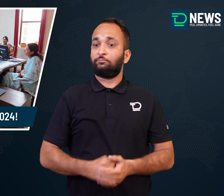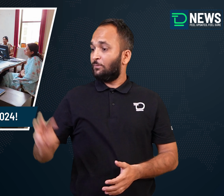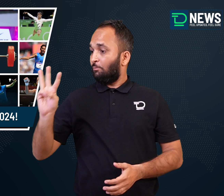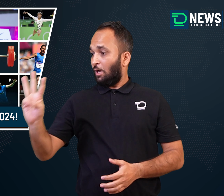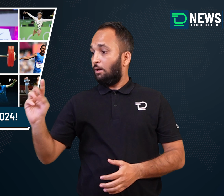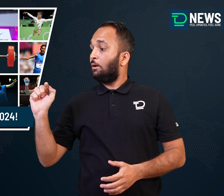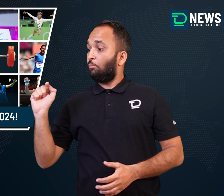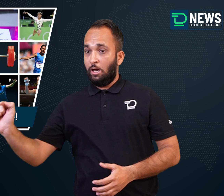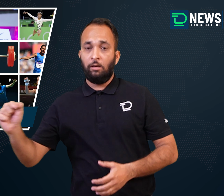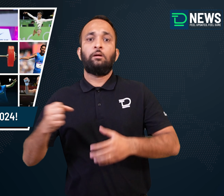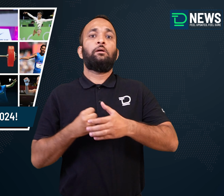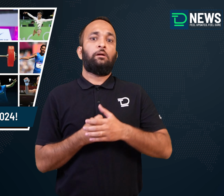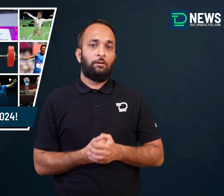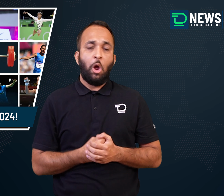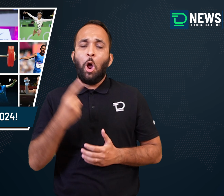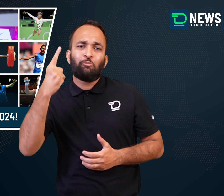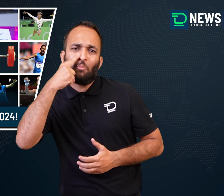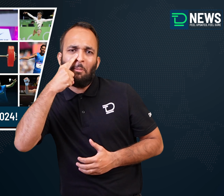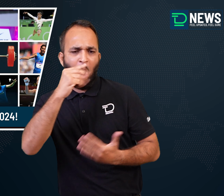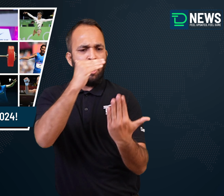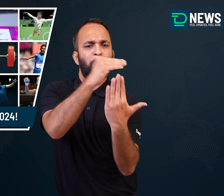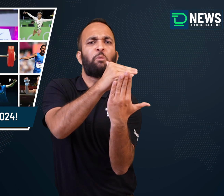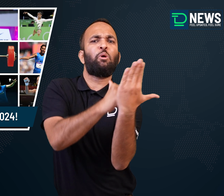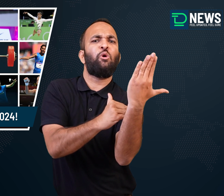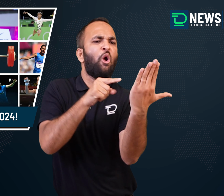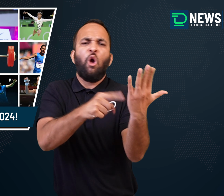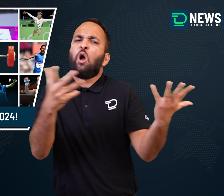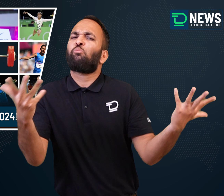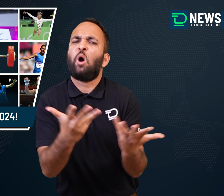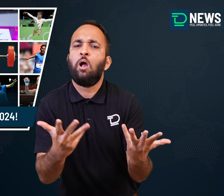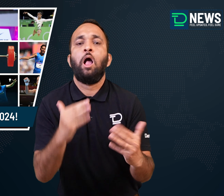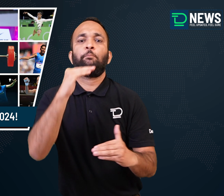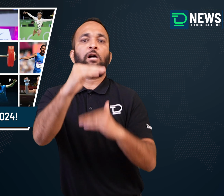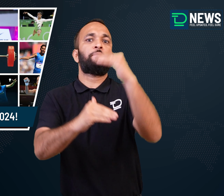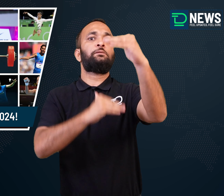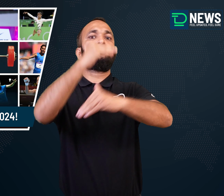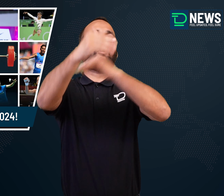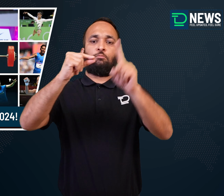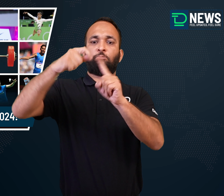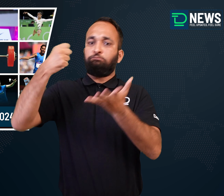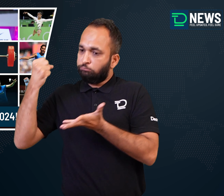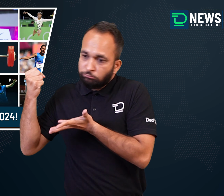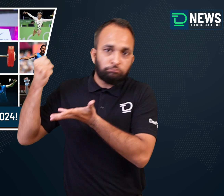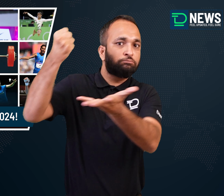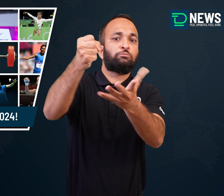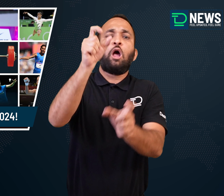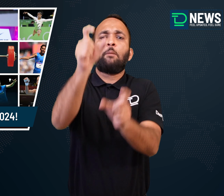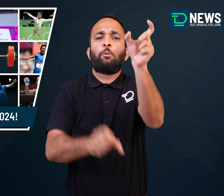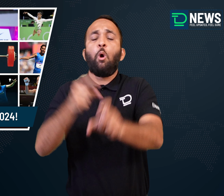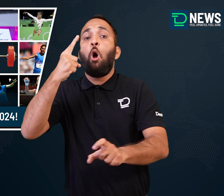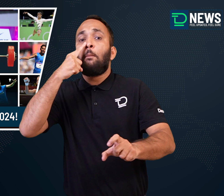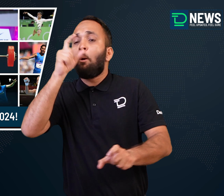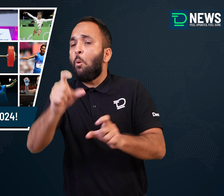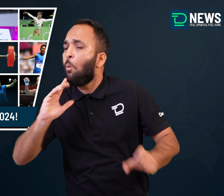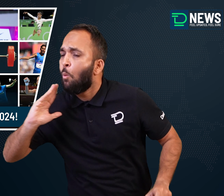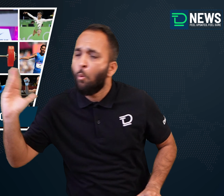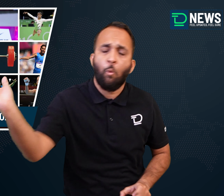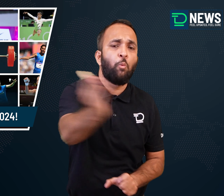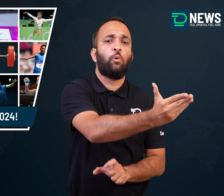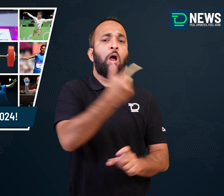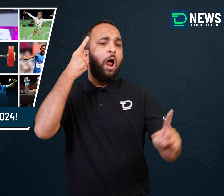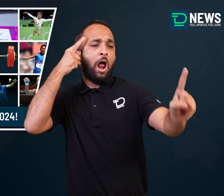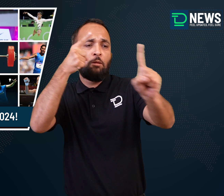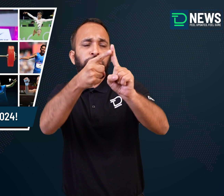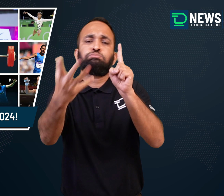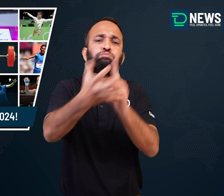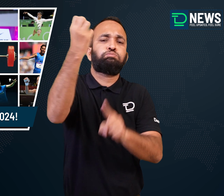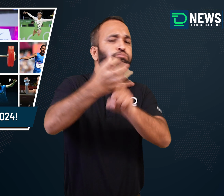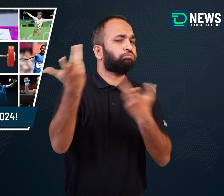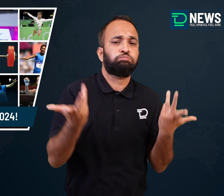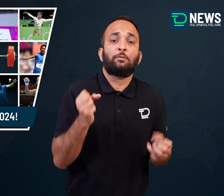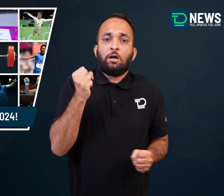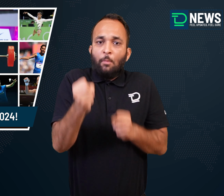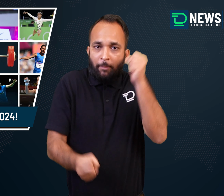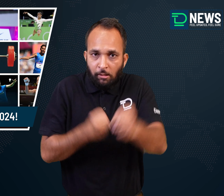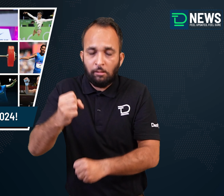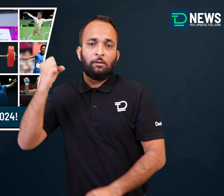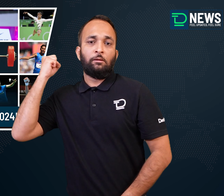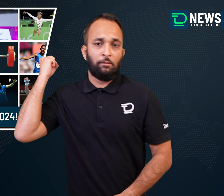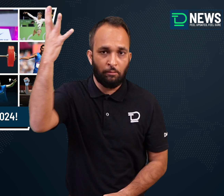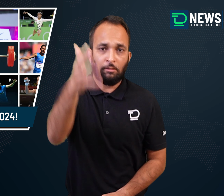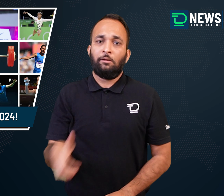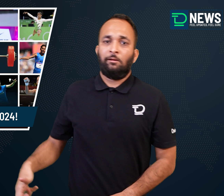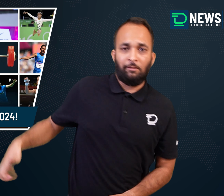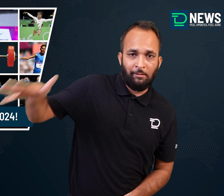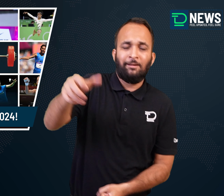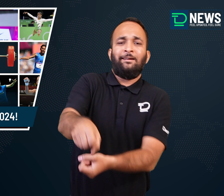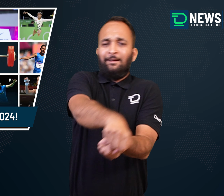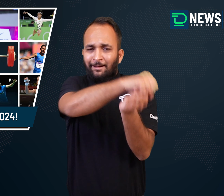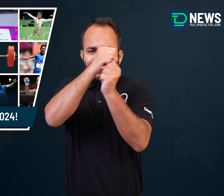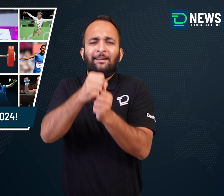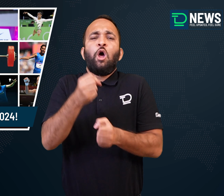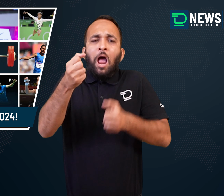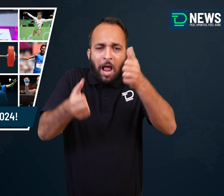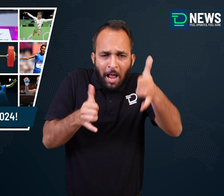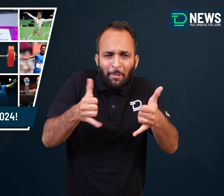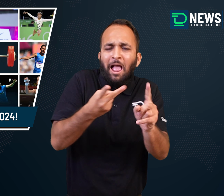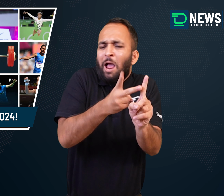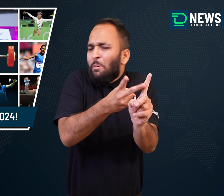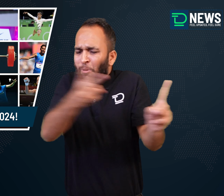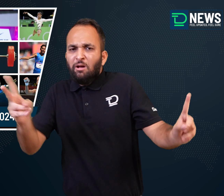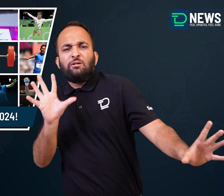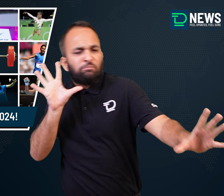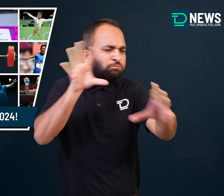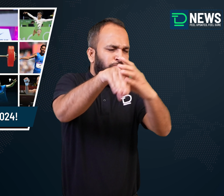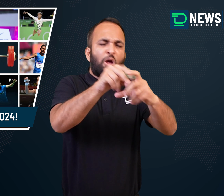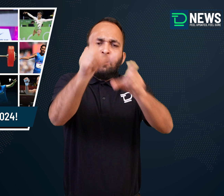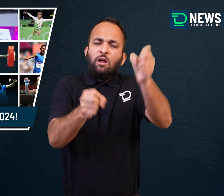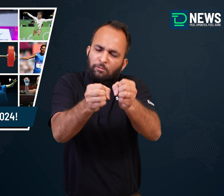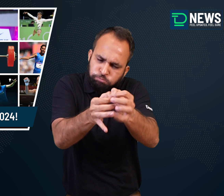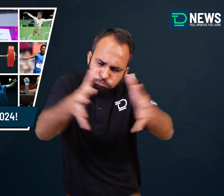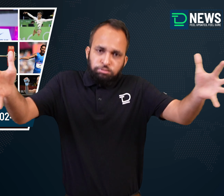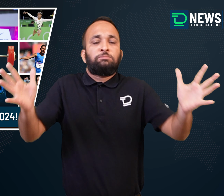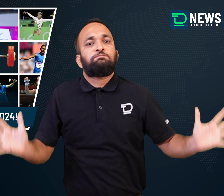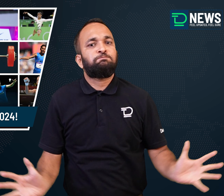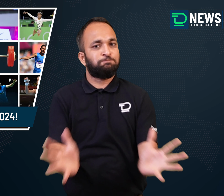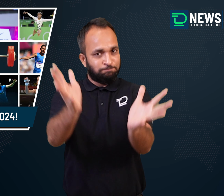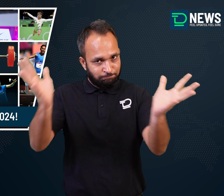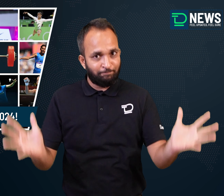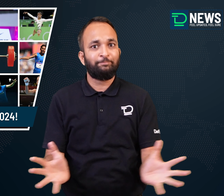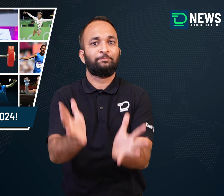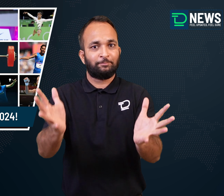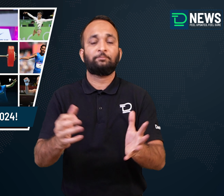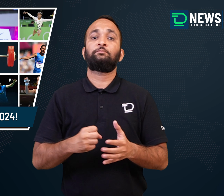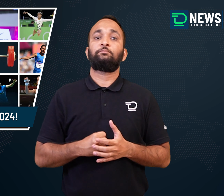3. Development of women-centric programs to increase female athletes.